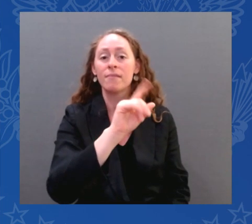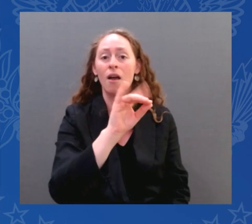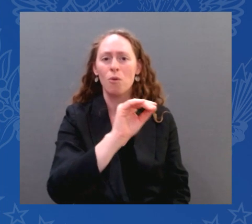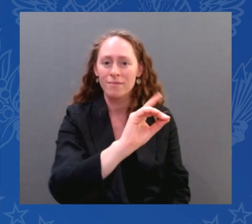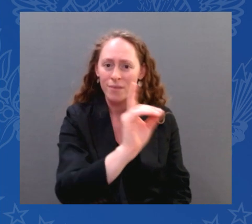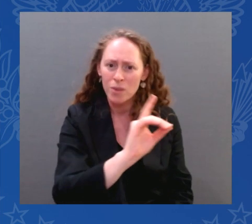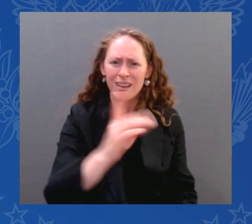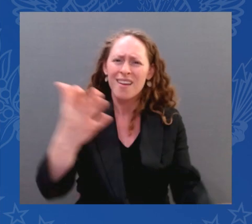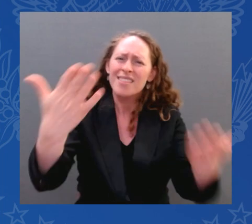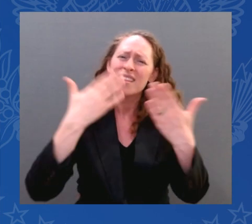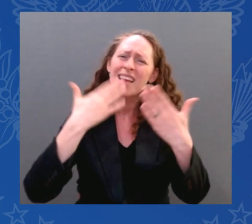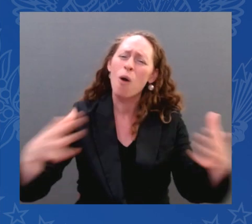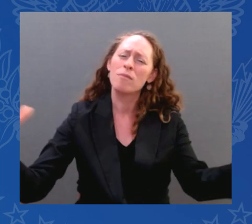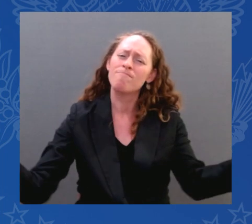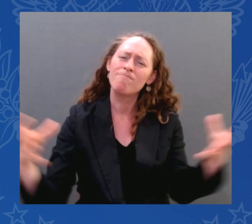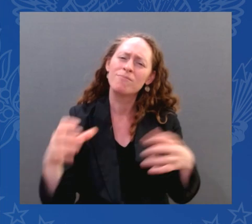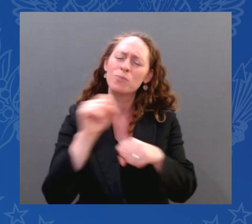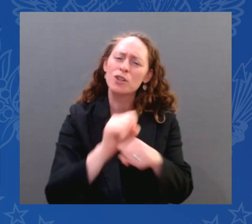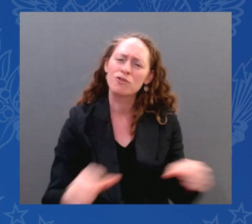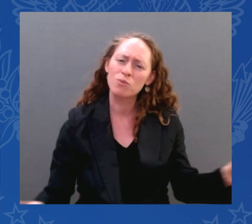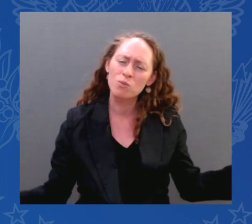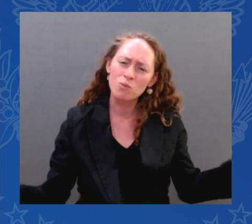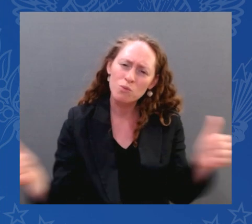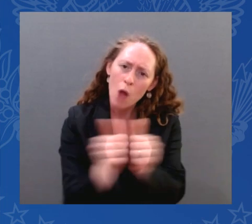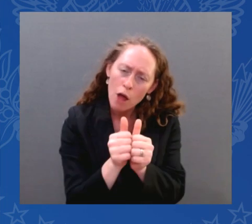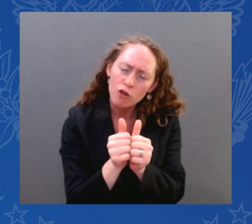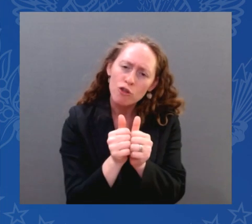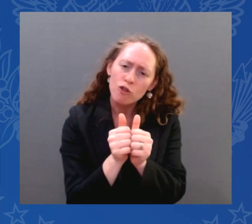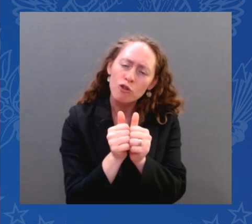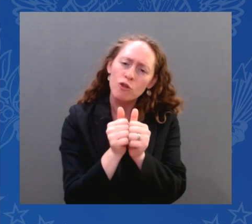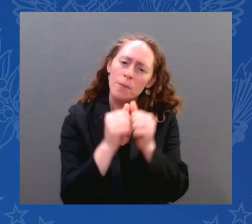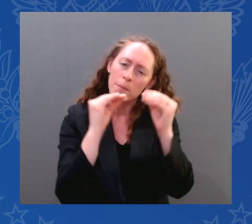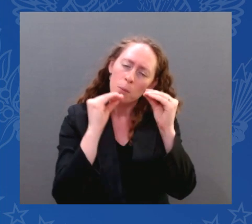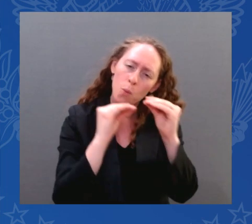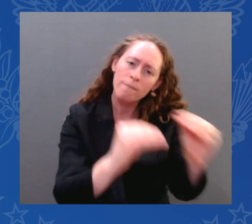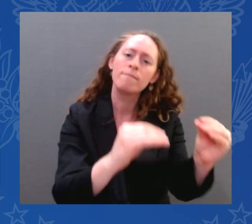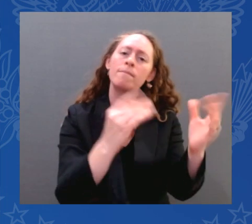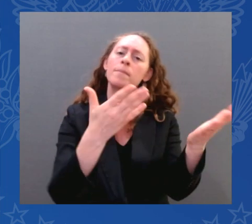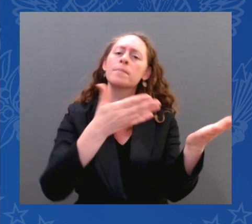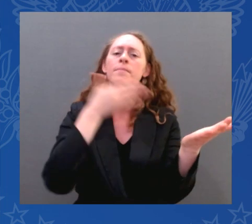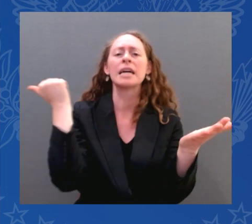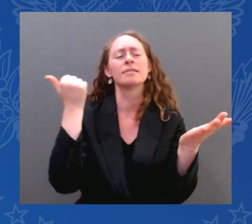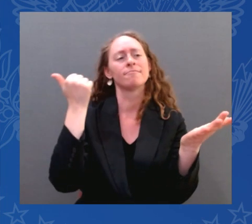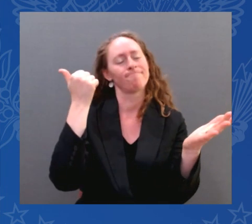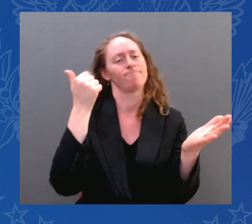and for getting this done so quickly. And I've said many times, tackling inflation is my number one priority.